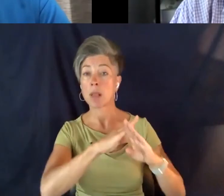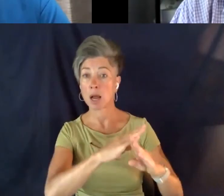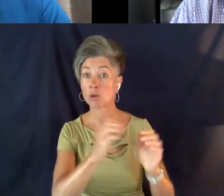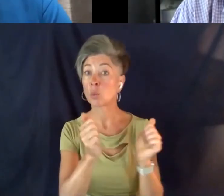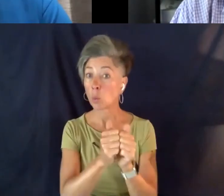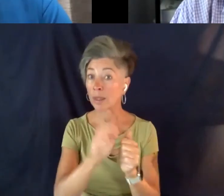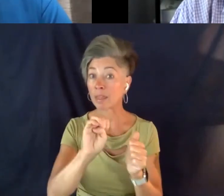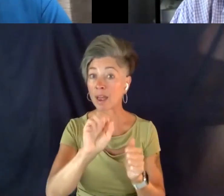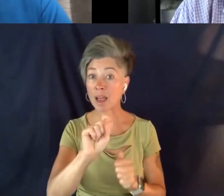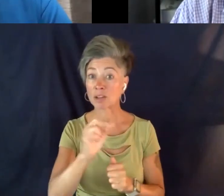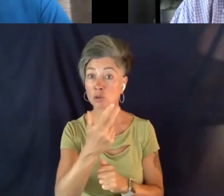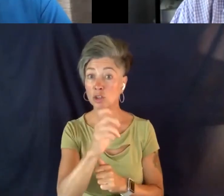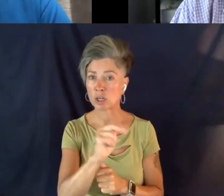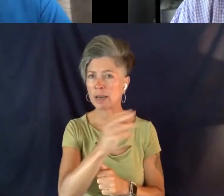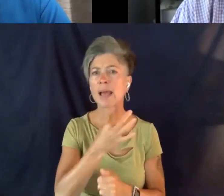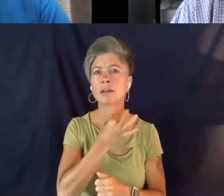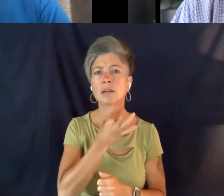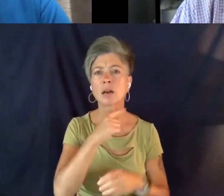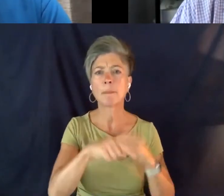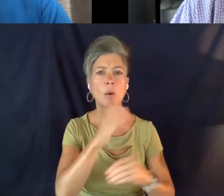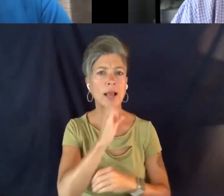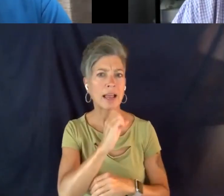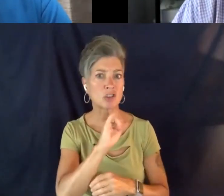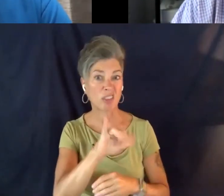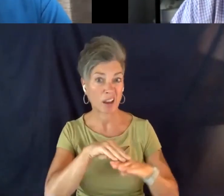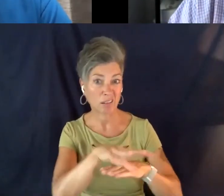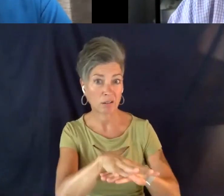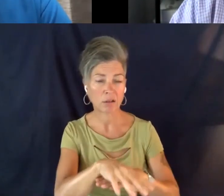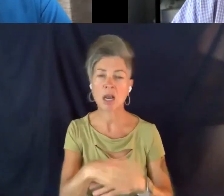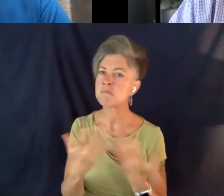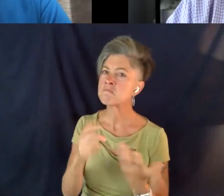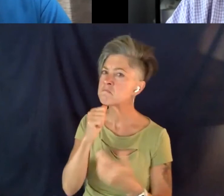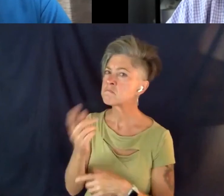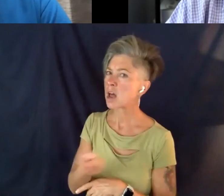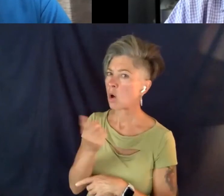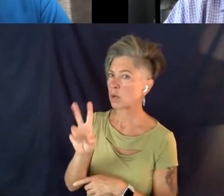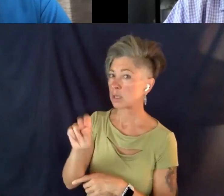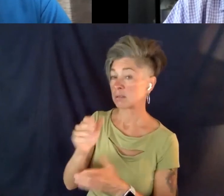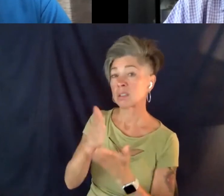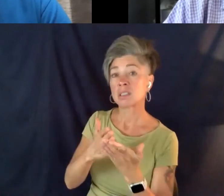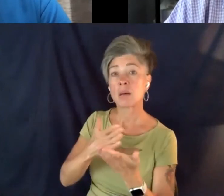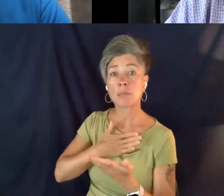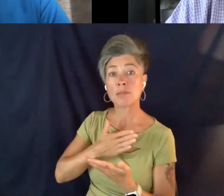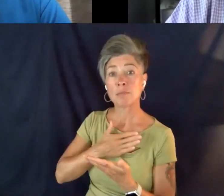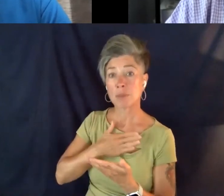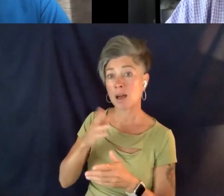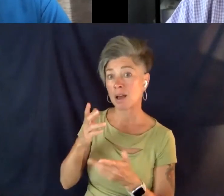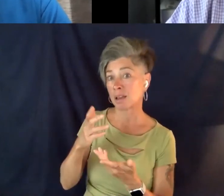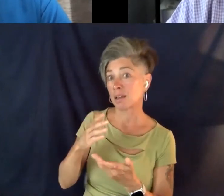Great question. So not necessarily. Some of my patients actually choose not to be on spiro, and that's okay.